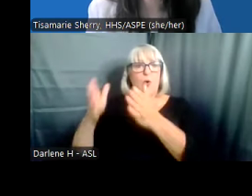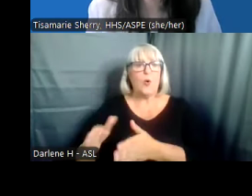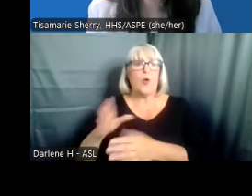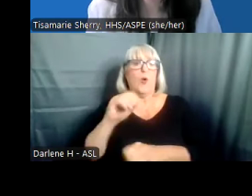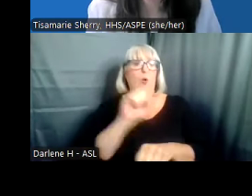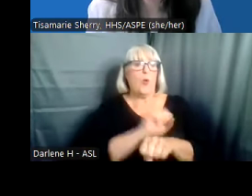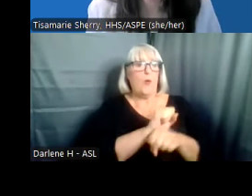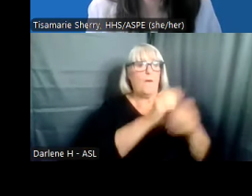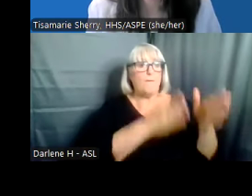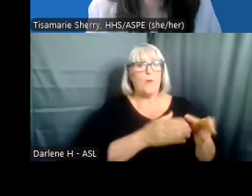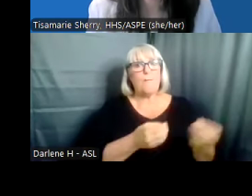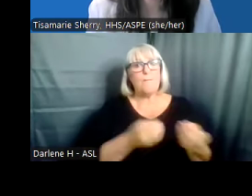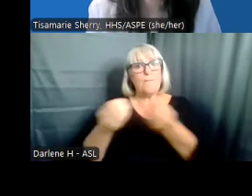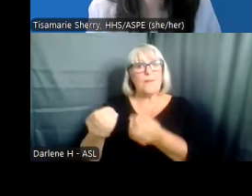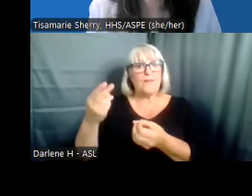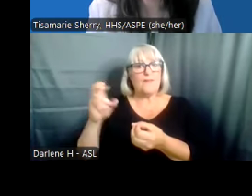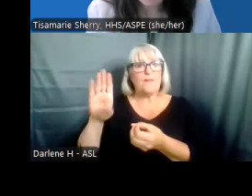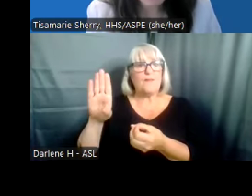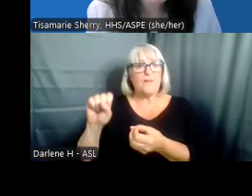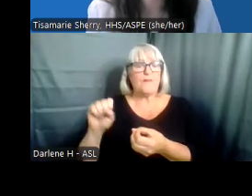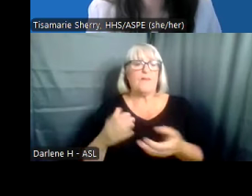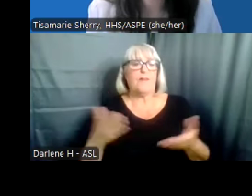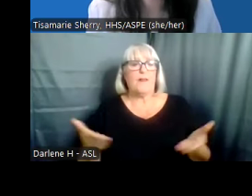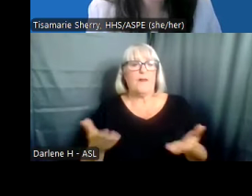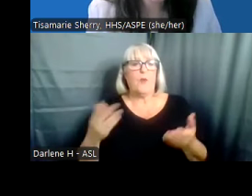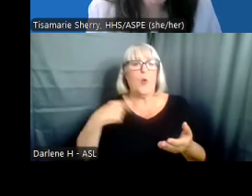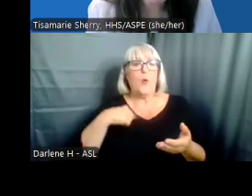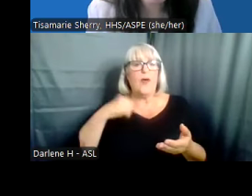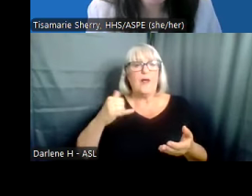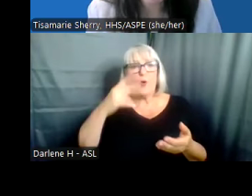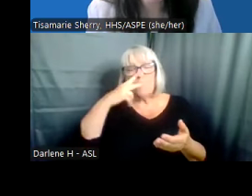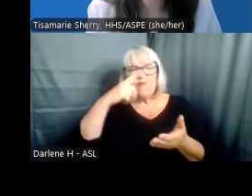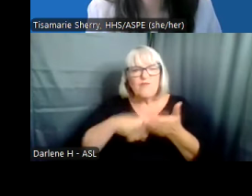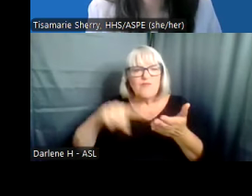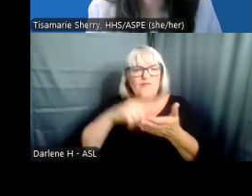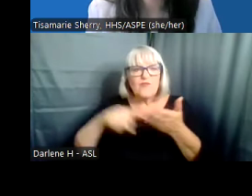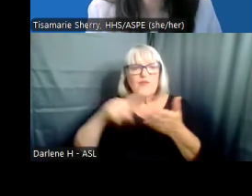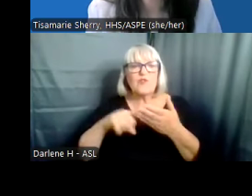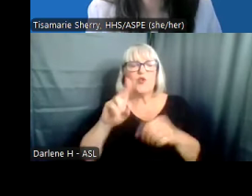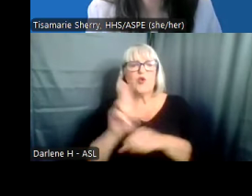exploratory research using T-MSIS . So Medicaid claims data to understand whether